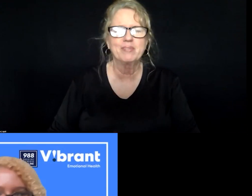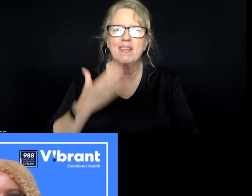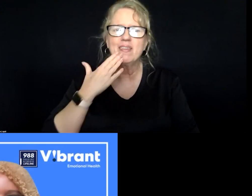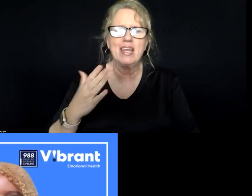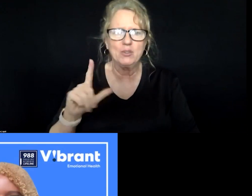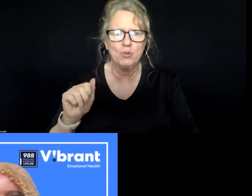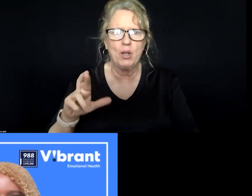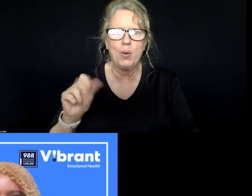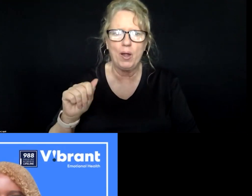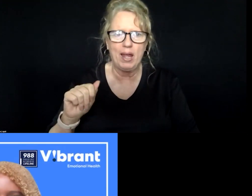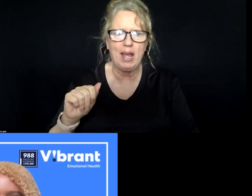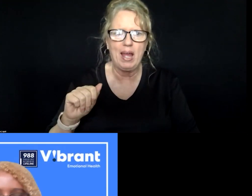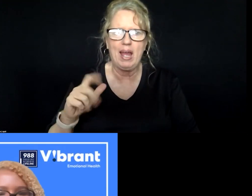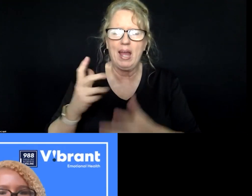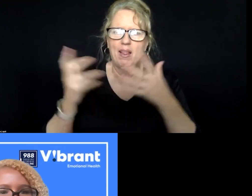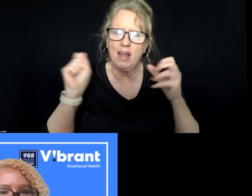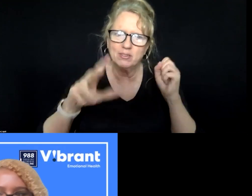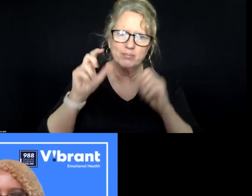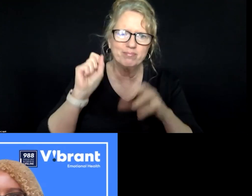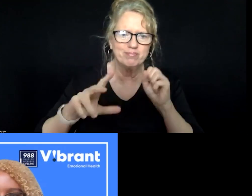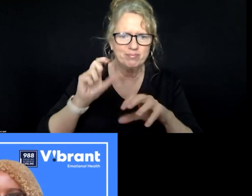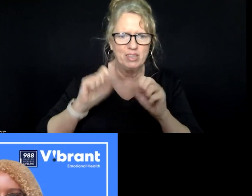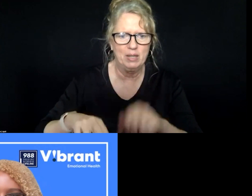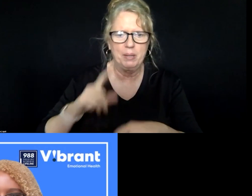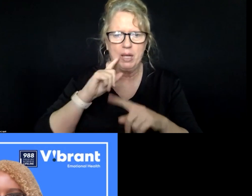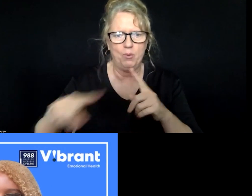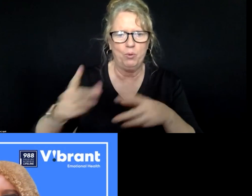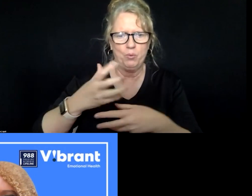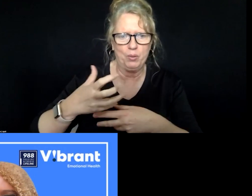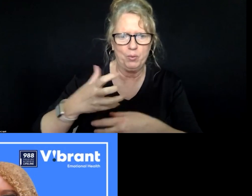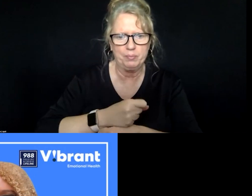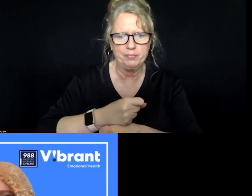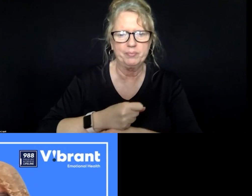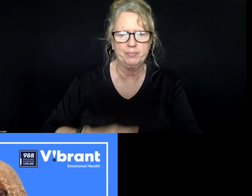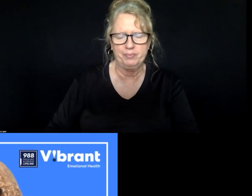I WAS WORKING TO PUT IN A LOT THERE. LET ME JUST WRAP UP AND SAY TO PEOPLE THAT WHAT